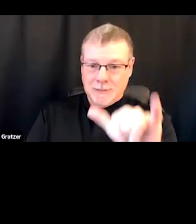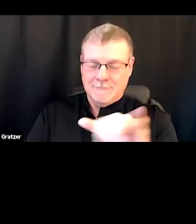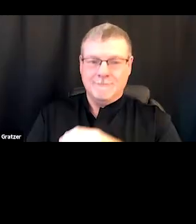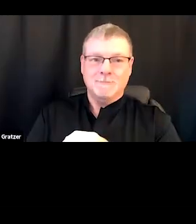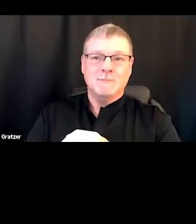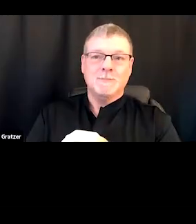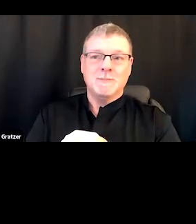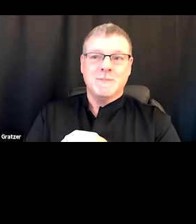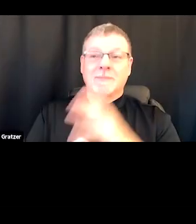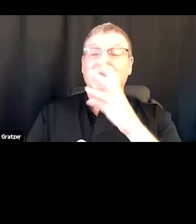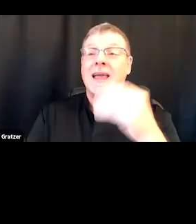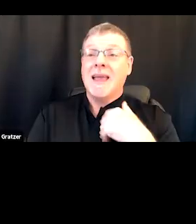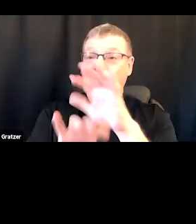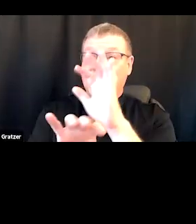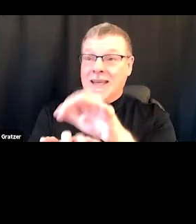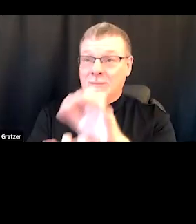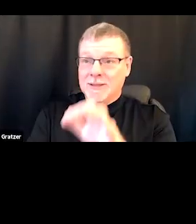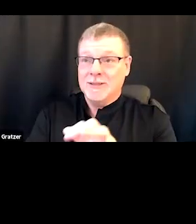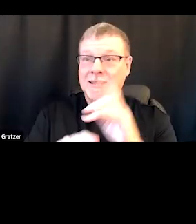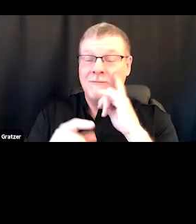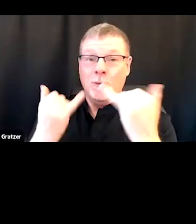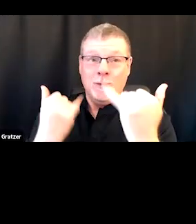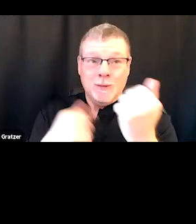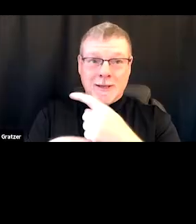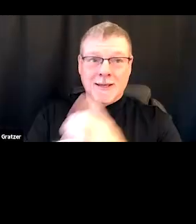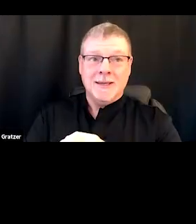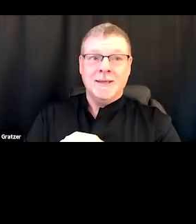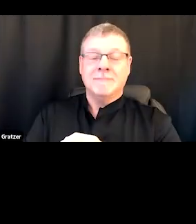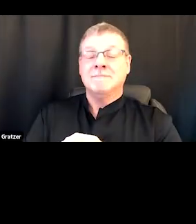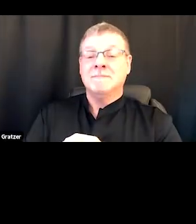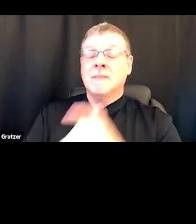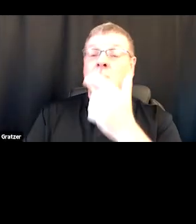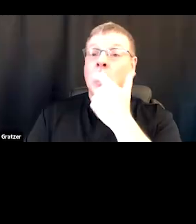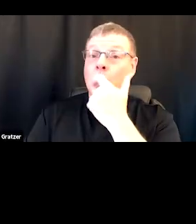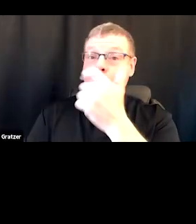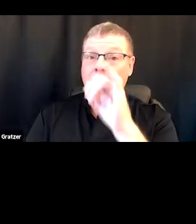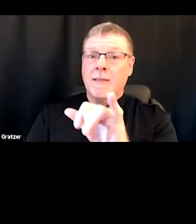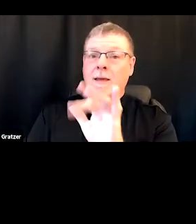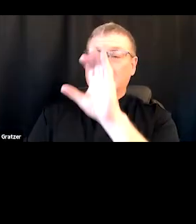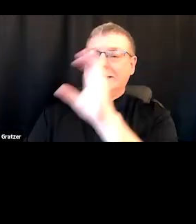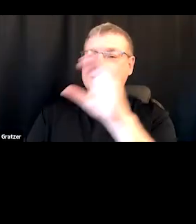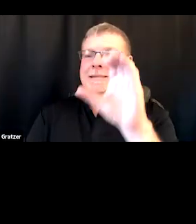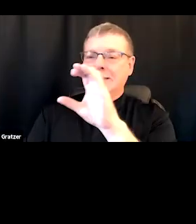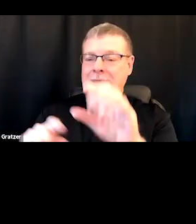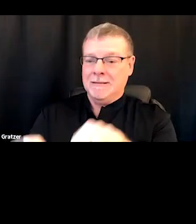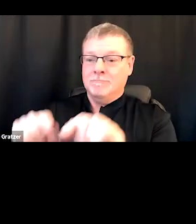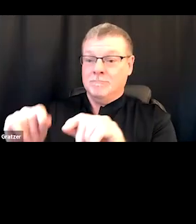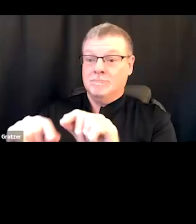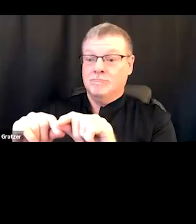We also have live captioning for today's event. To view live captioning, click the Show Captions icon at the bottom of your screen.